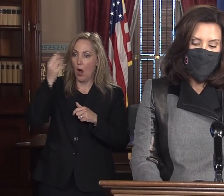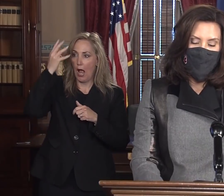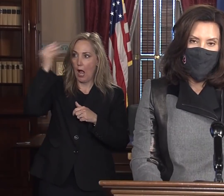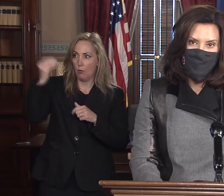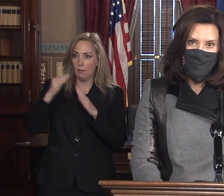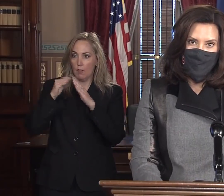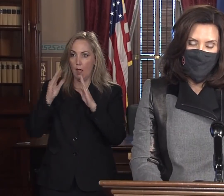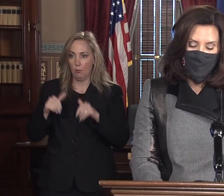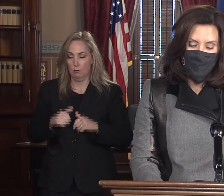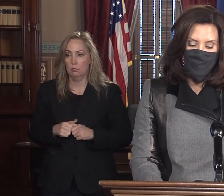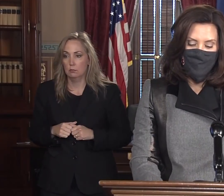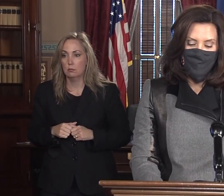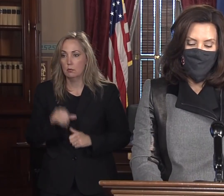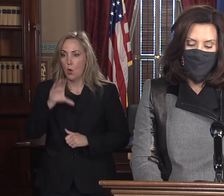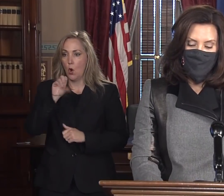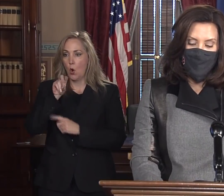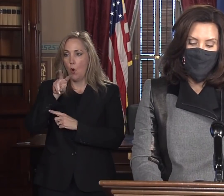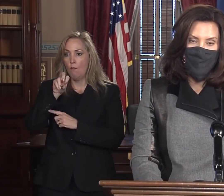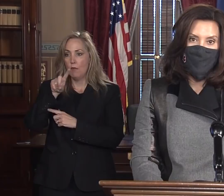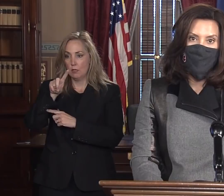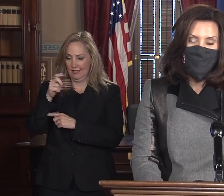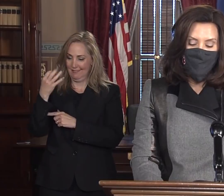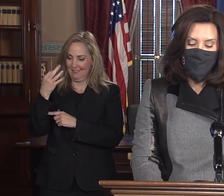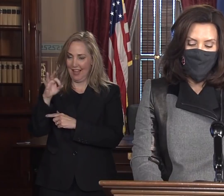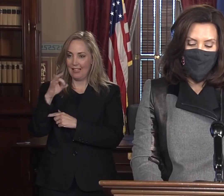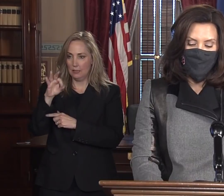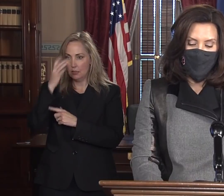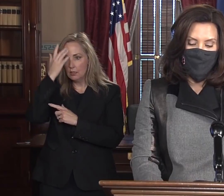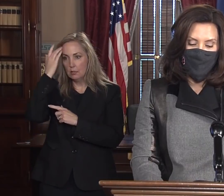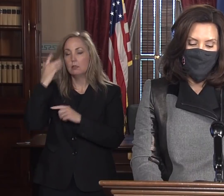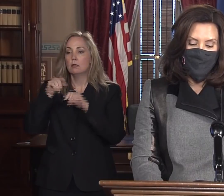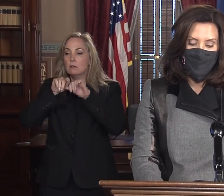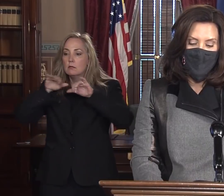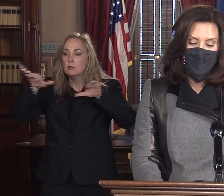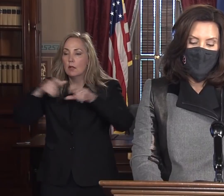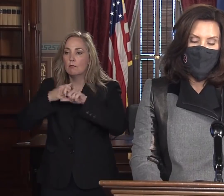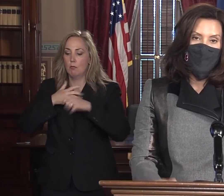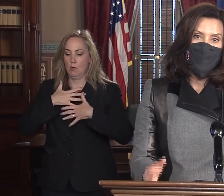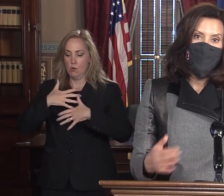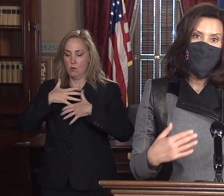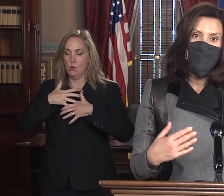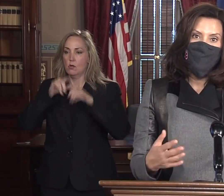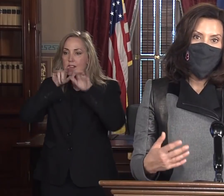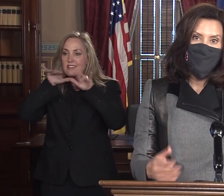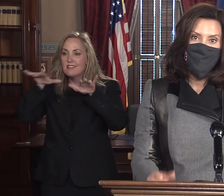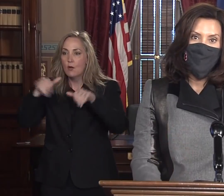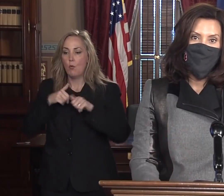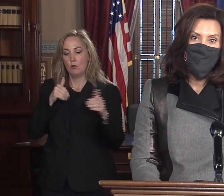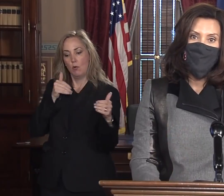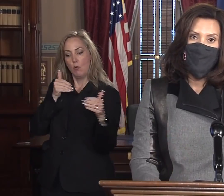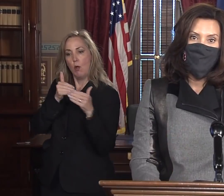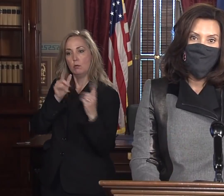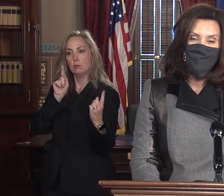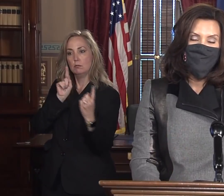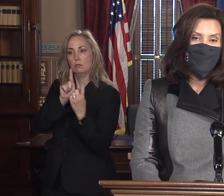EVERY ONE OF US HAS A CHOICE EVERY TIME WE GO OUT.